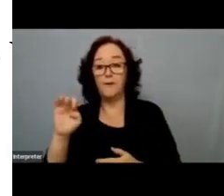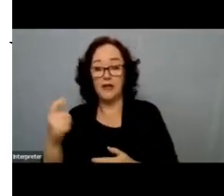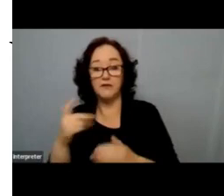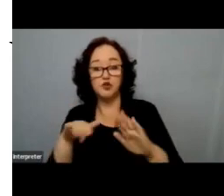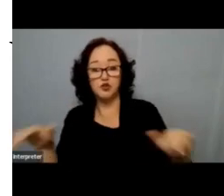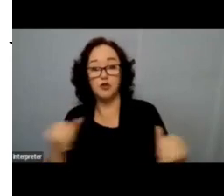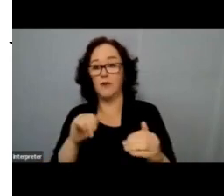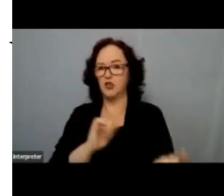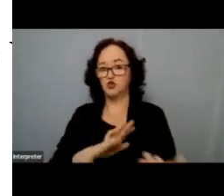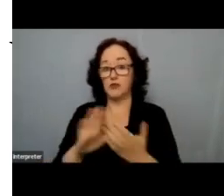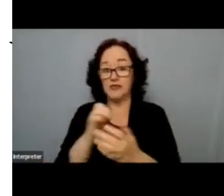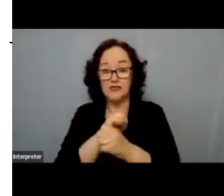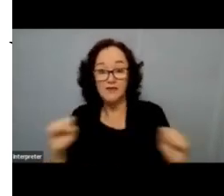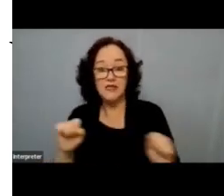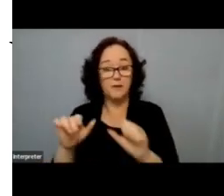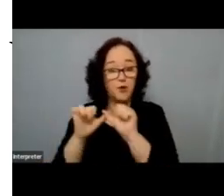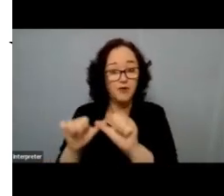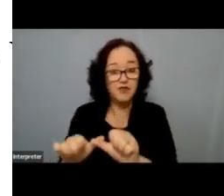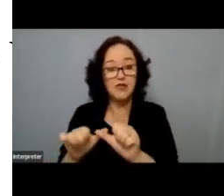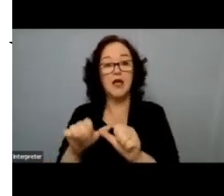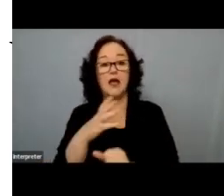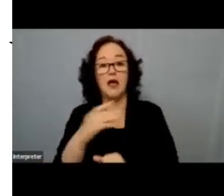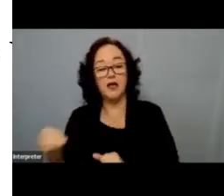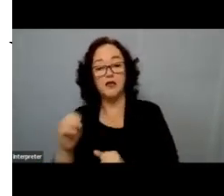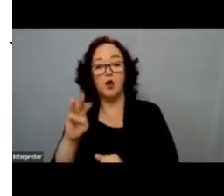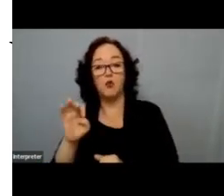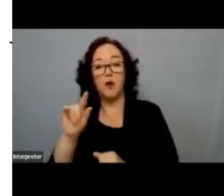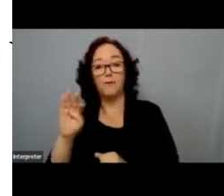permanency, and the well being of families and strengthening